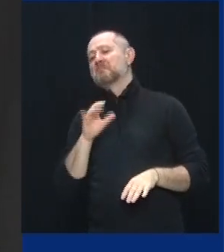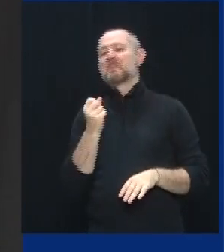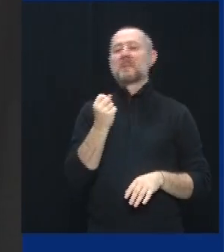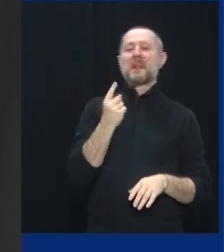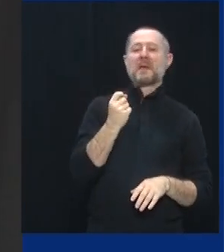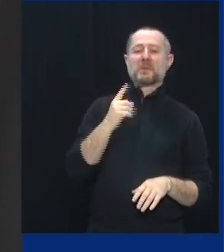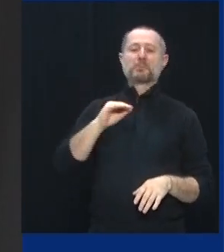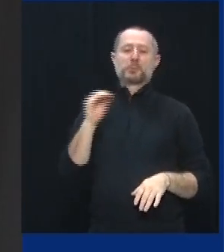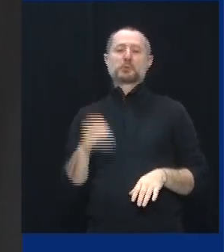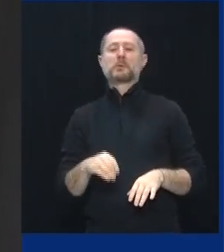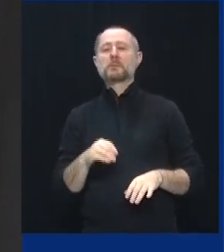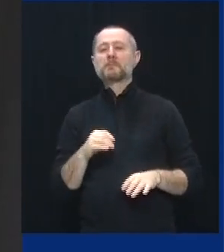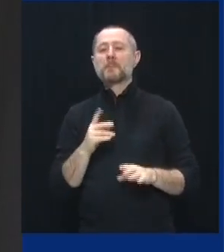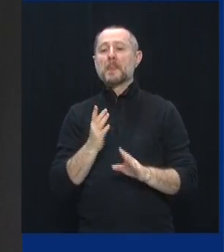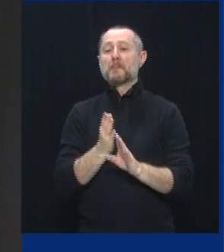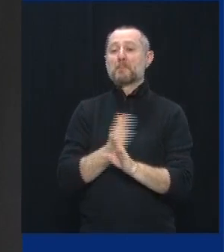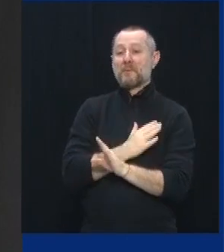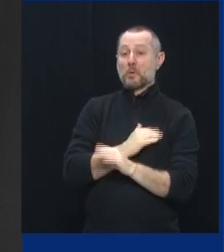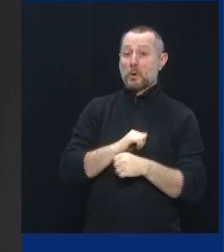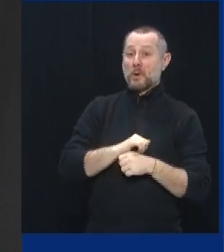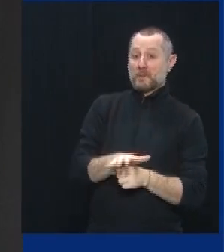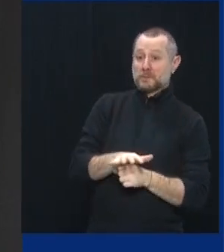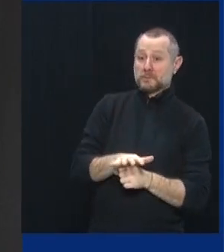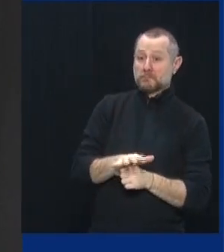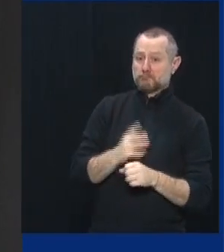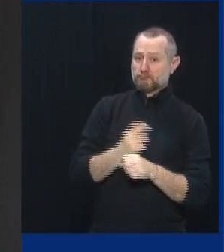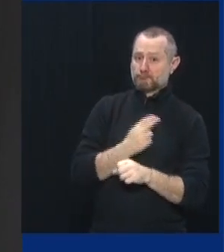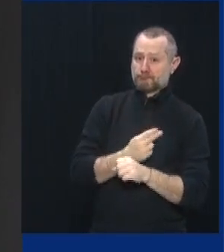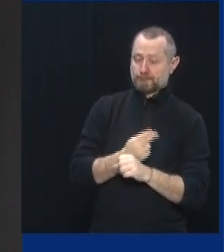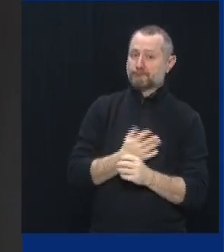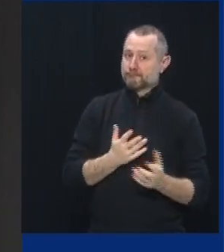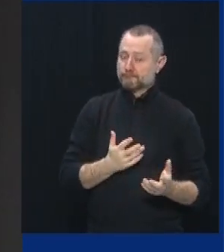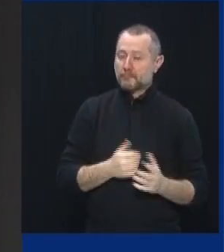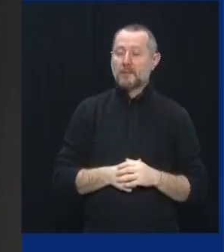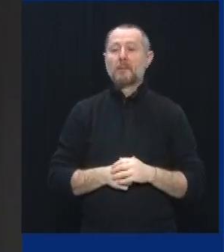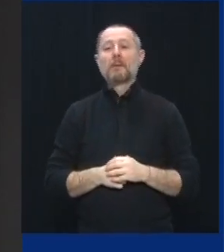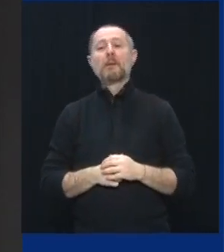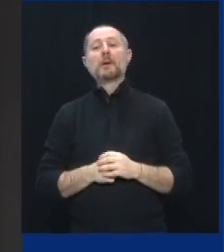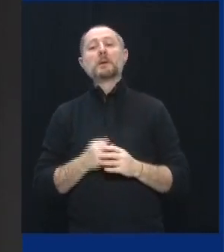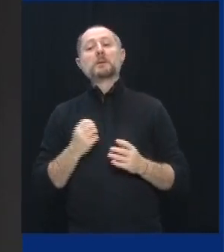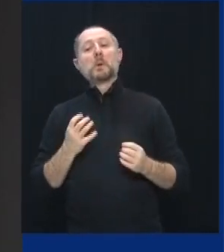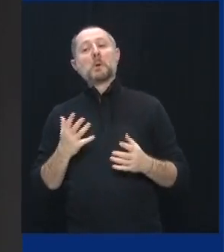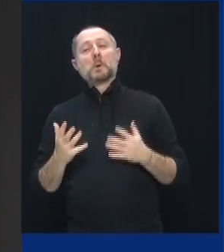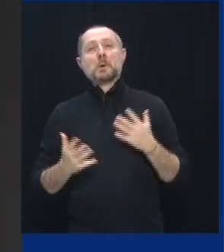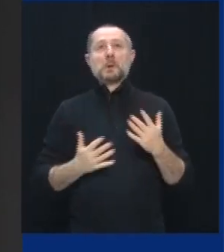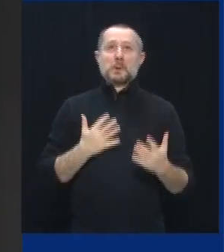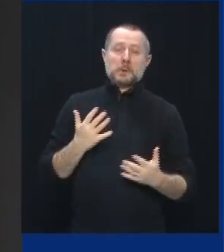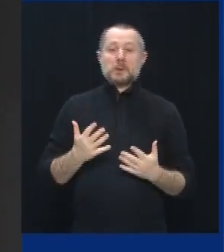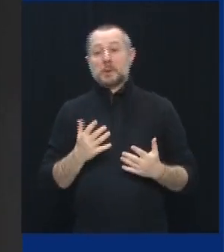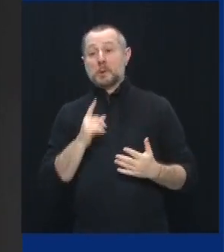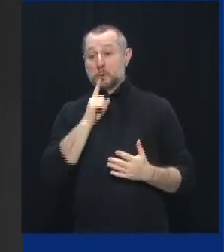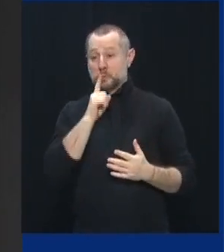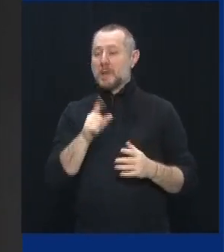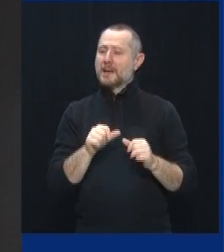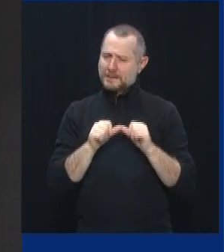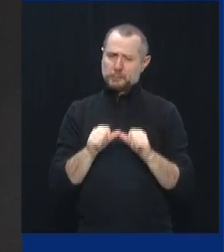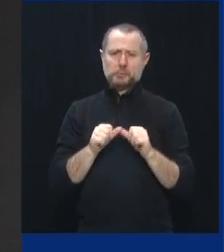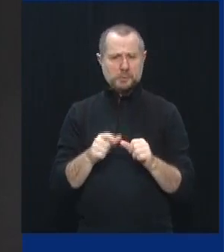DURING THE STORM, SAW APPROXIMATELY 11% OF PRE-COVID RIDERSHIP AND ABOUT 30% OF